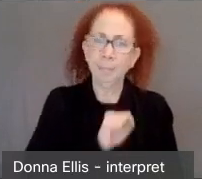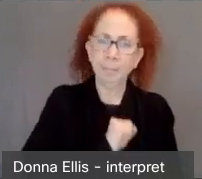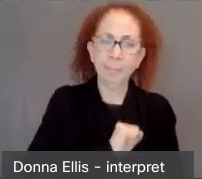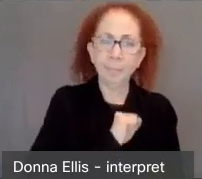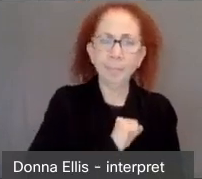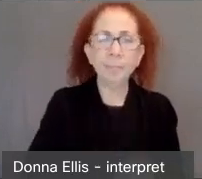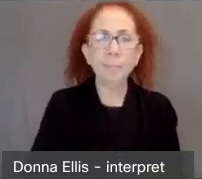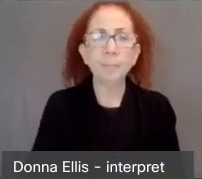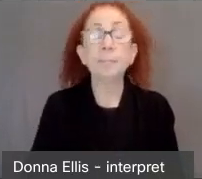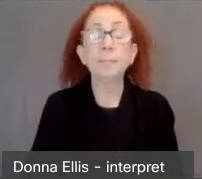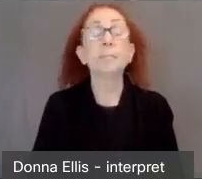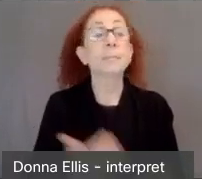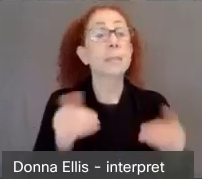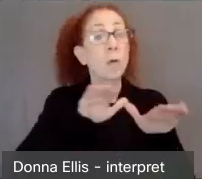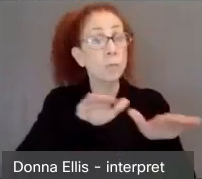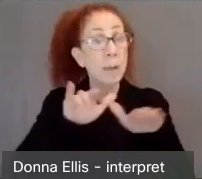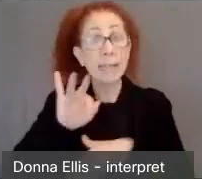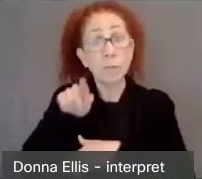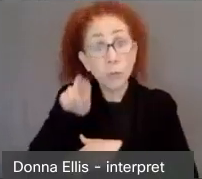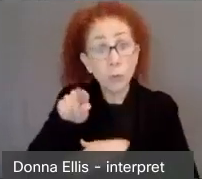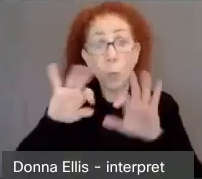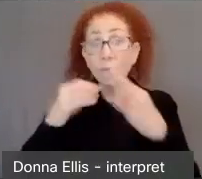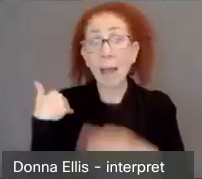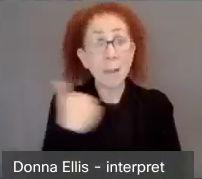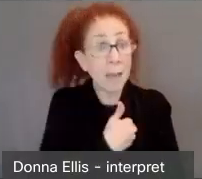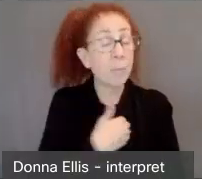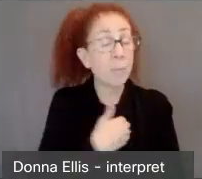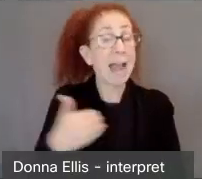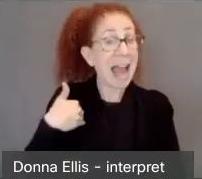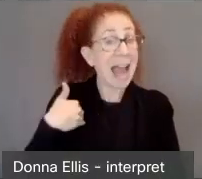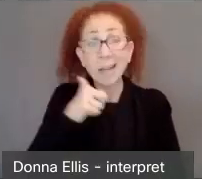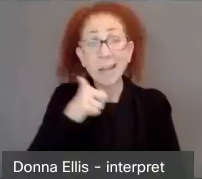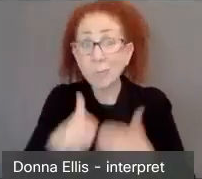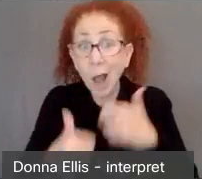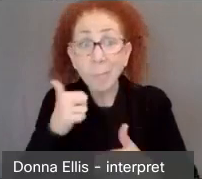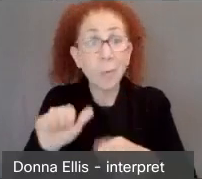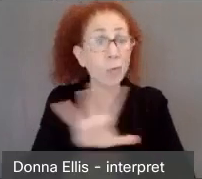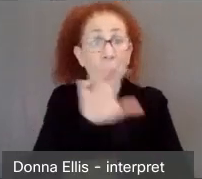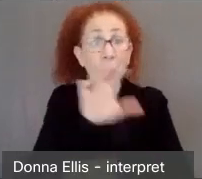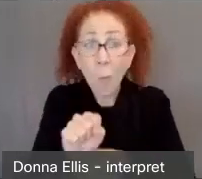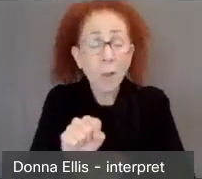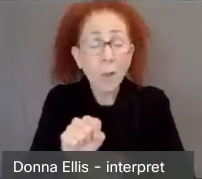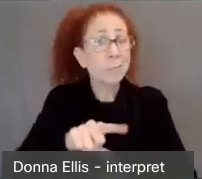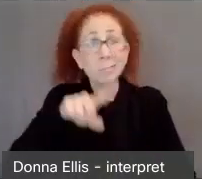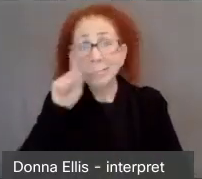reminder, if you or your family member have any appointment issues or questions, you can email